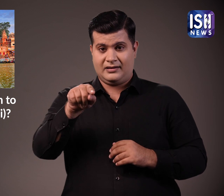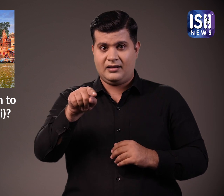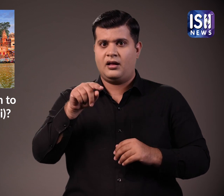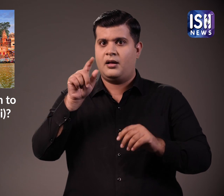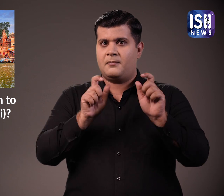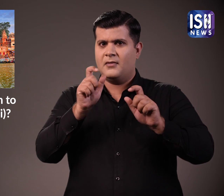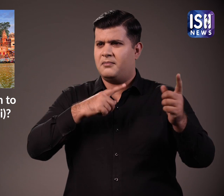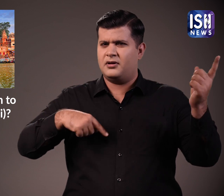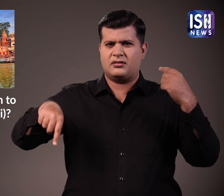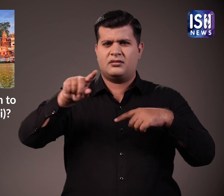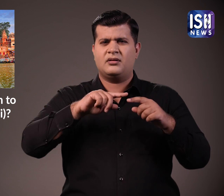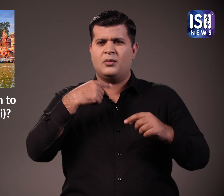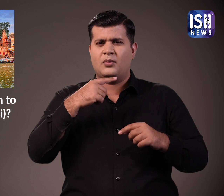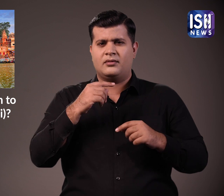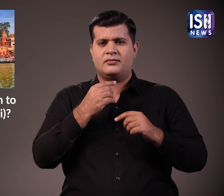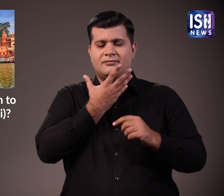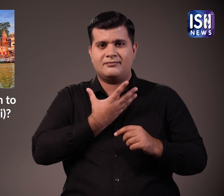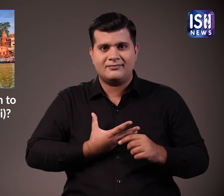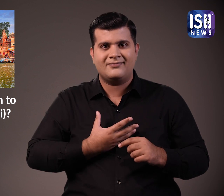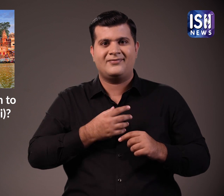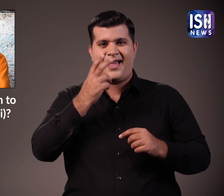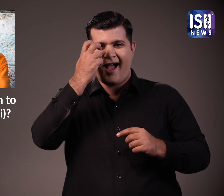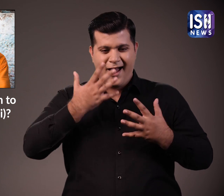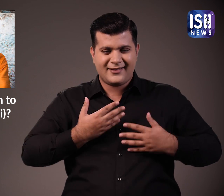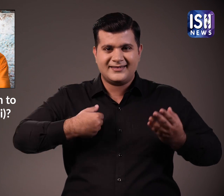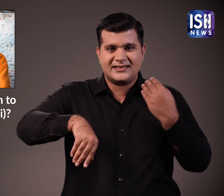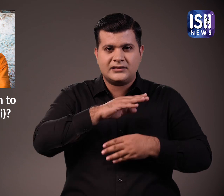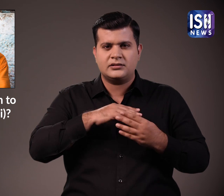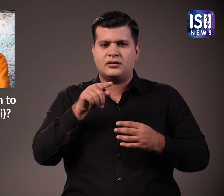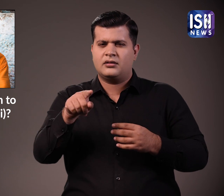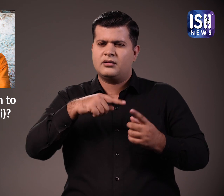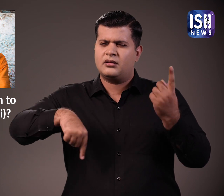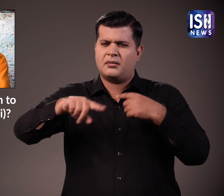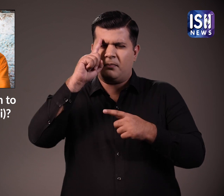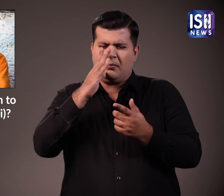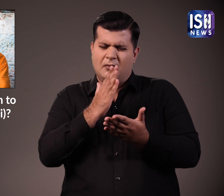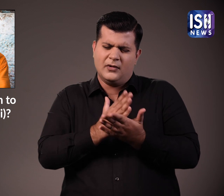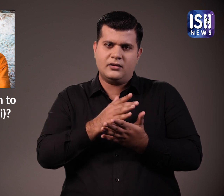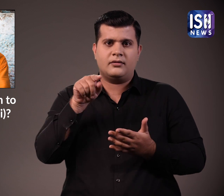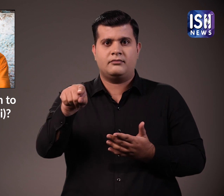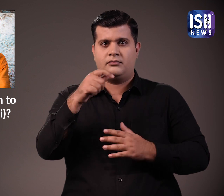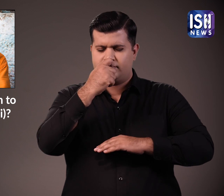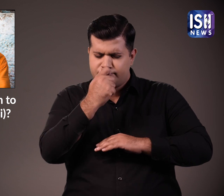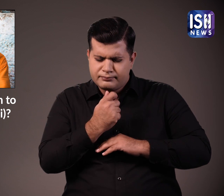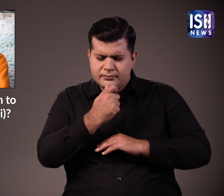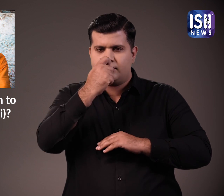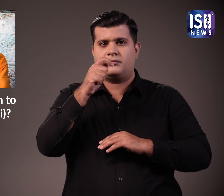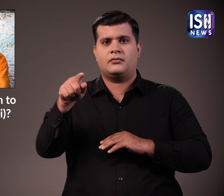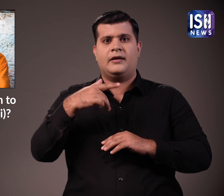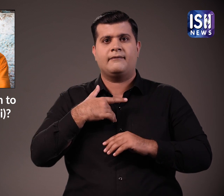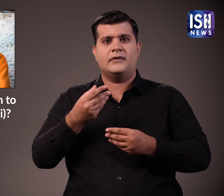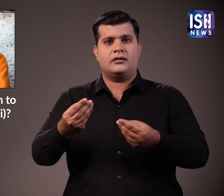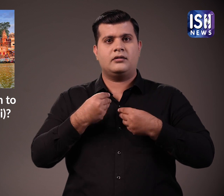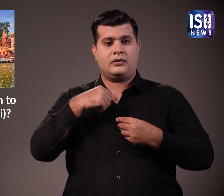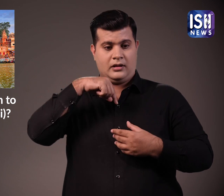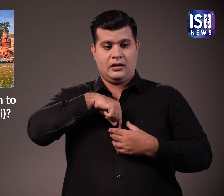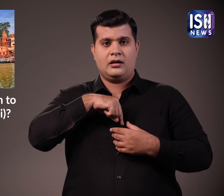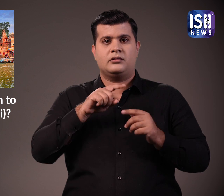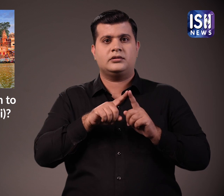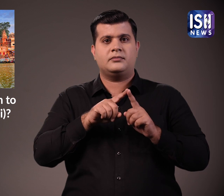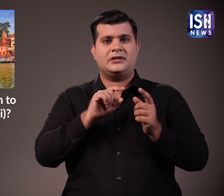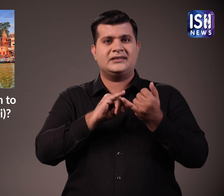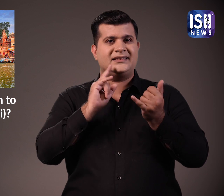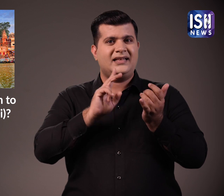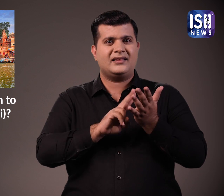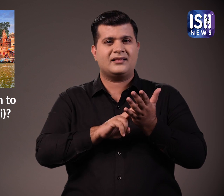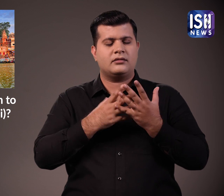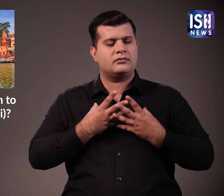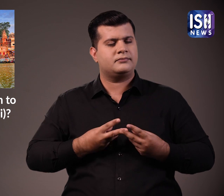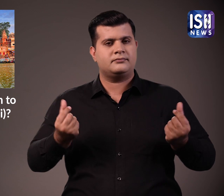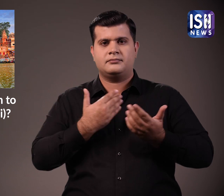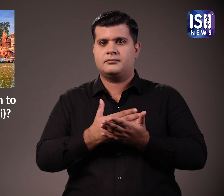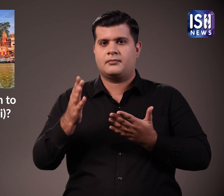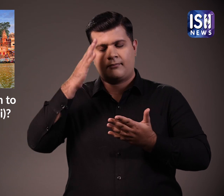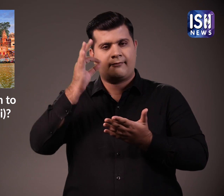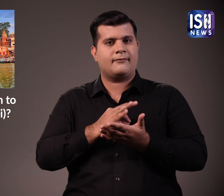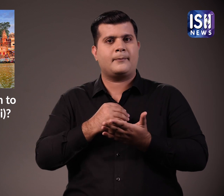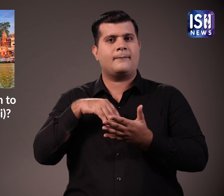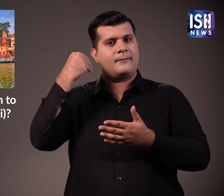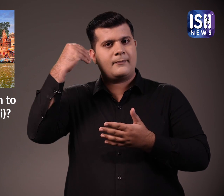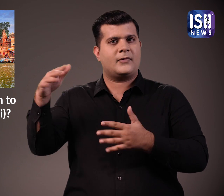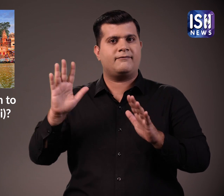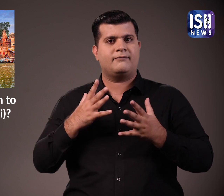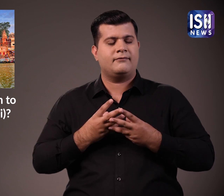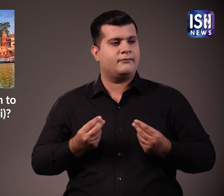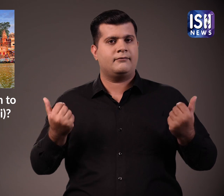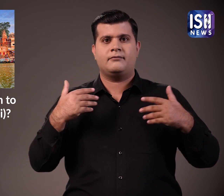therefore Sadhus and saints believe, taking a holy dip in the Ganga in Kashi will be liberated of all their sins and forgiven.